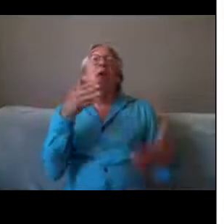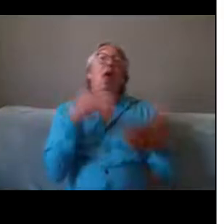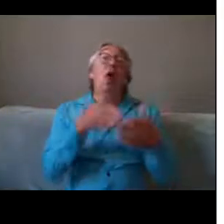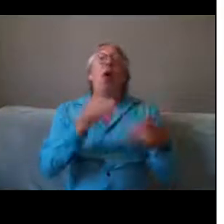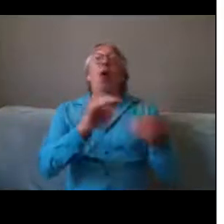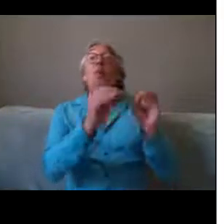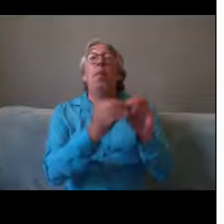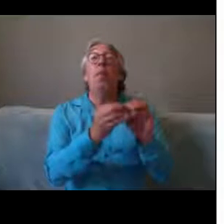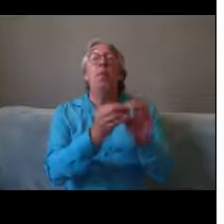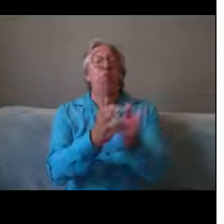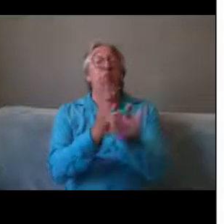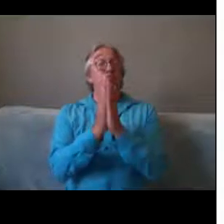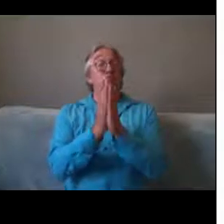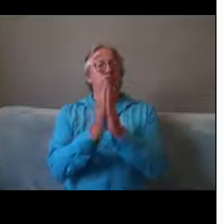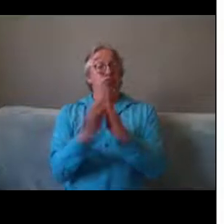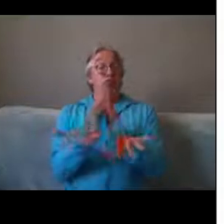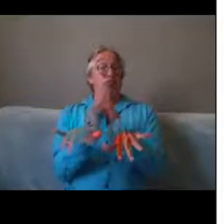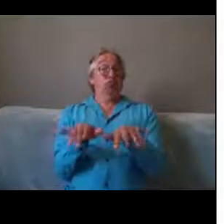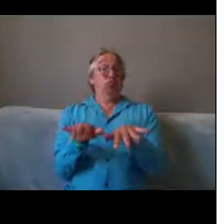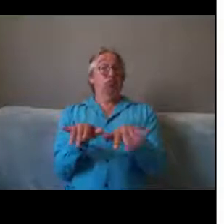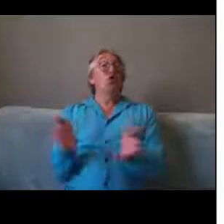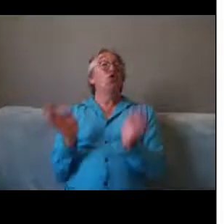all participants, you are muted.